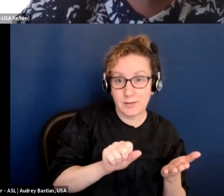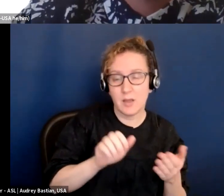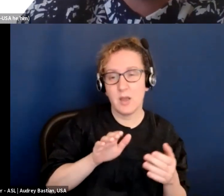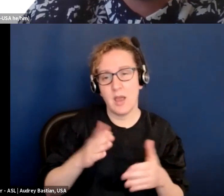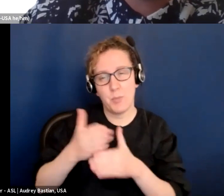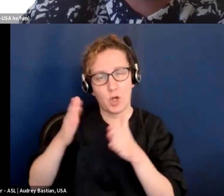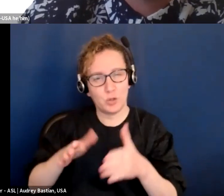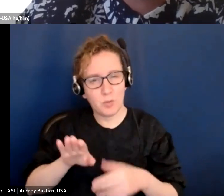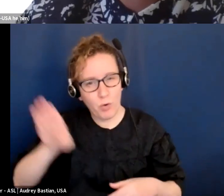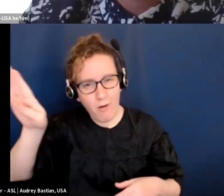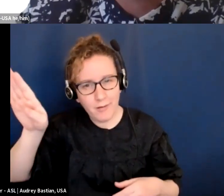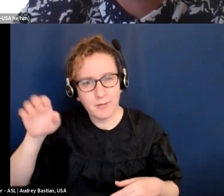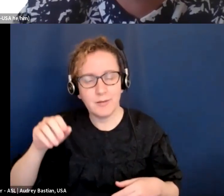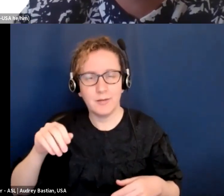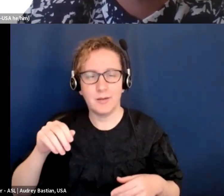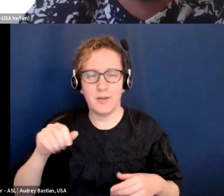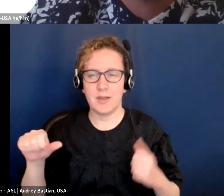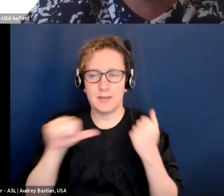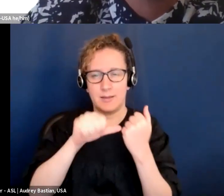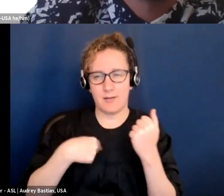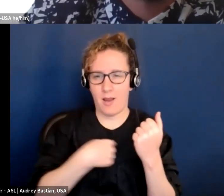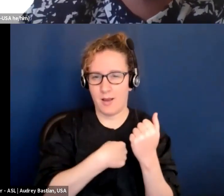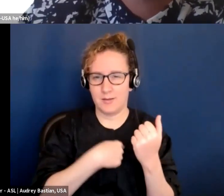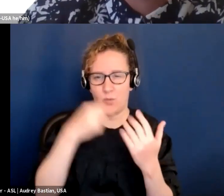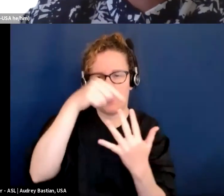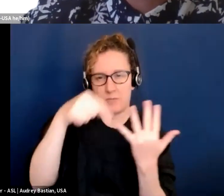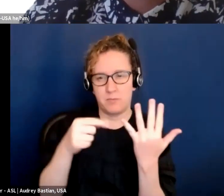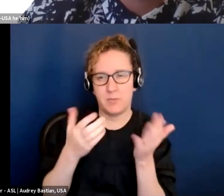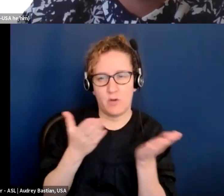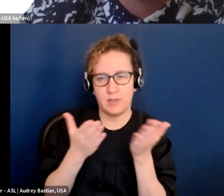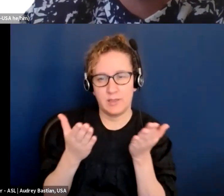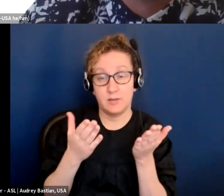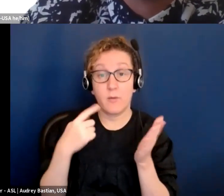that are able to assist us with some of the services. For example, providing an interpreter